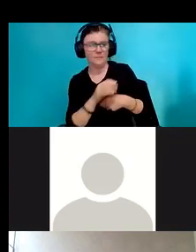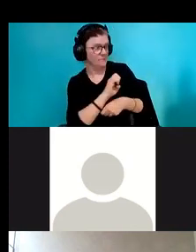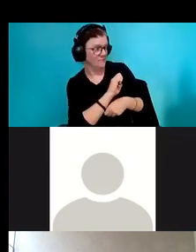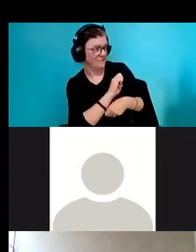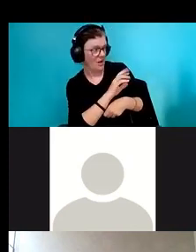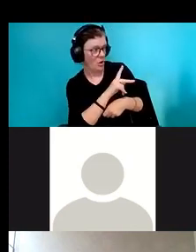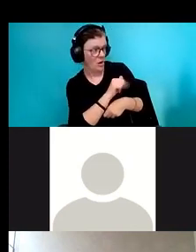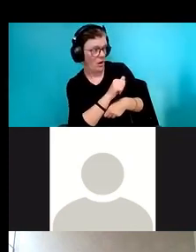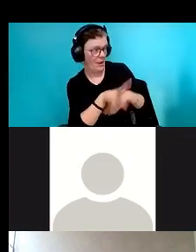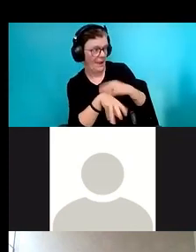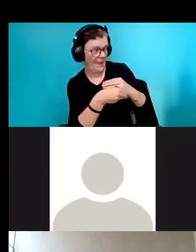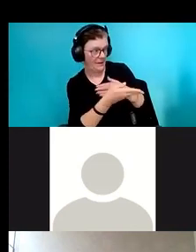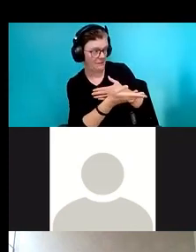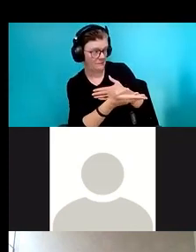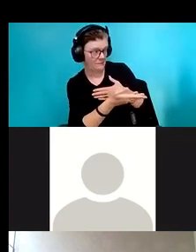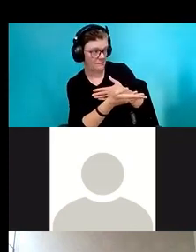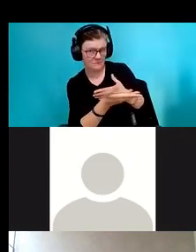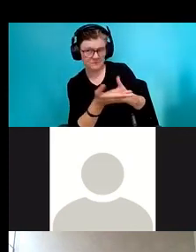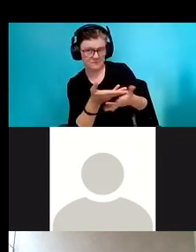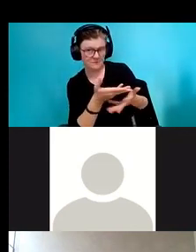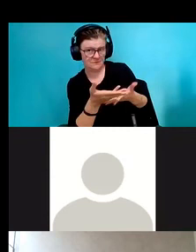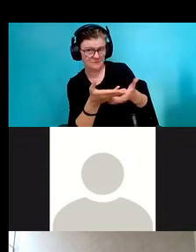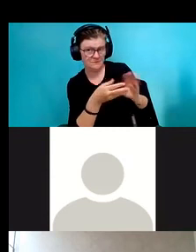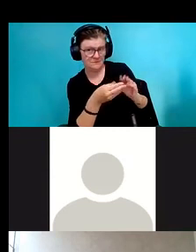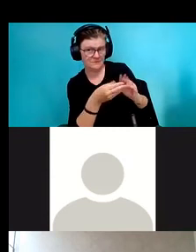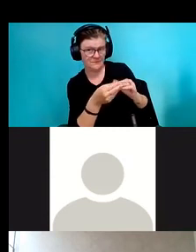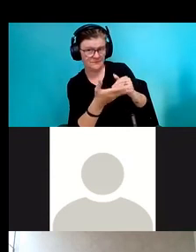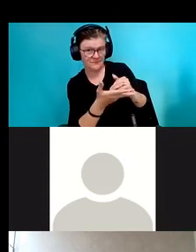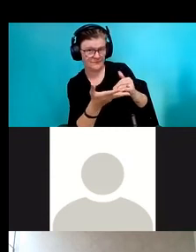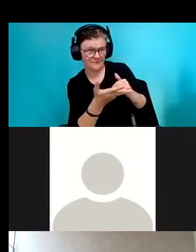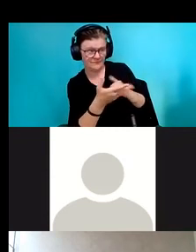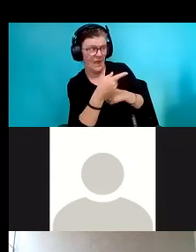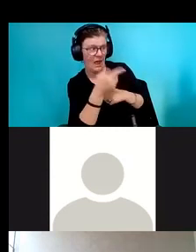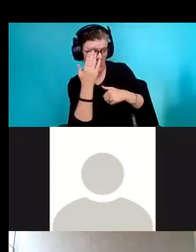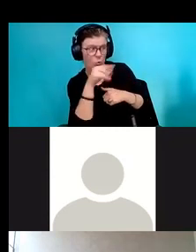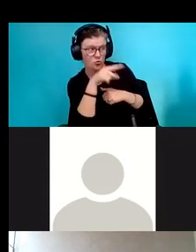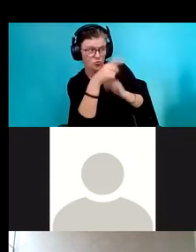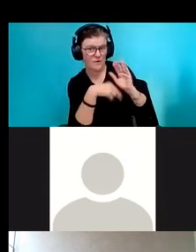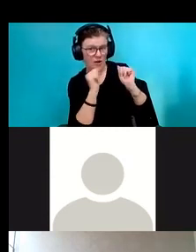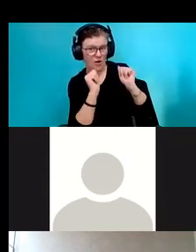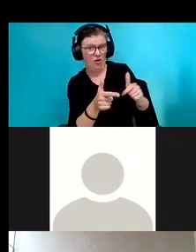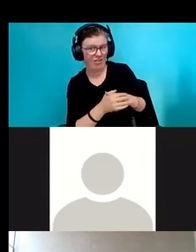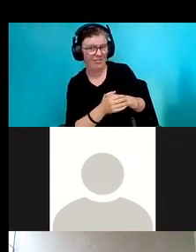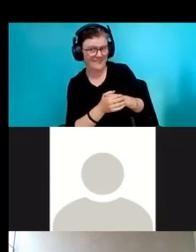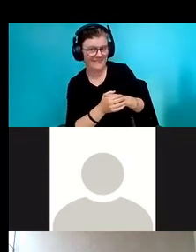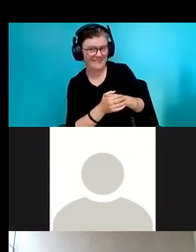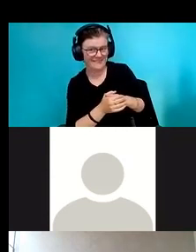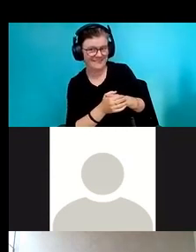As the person who is reading all, every single bit of narrative, all of the time.